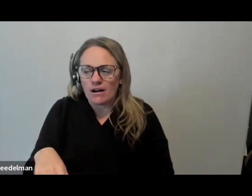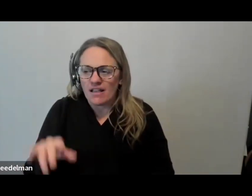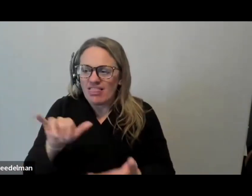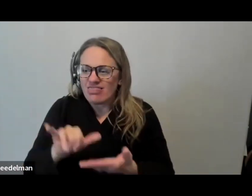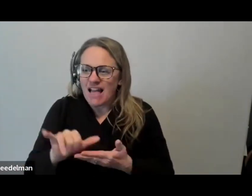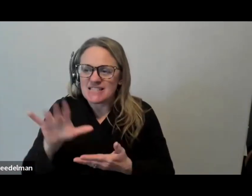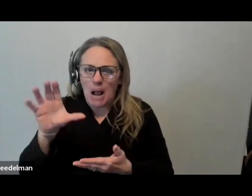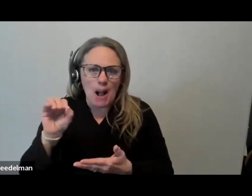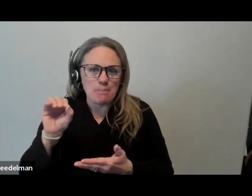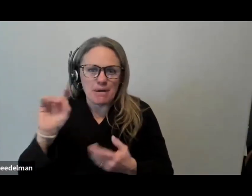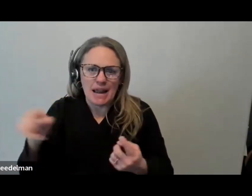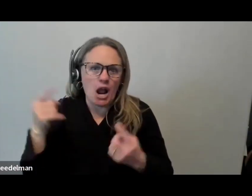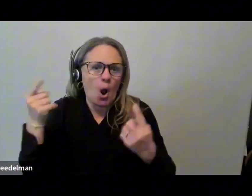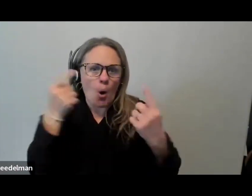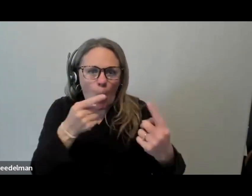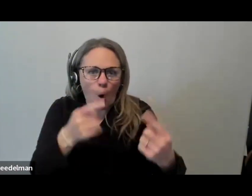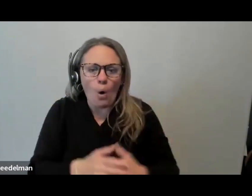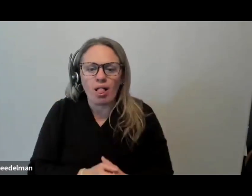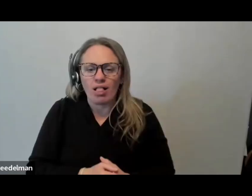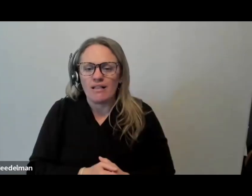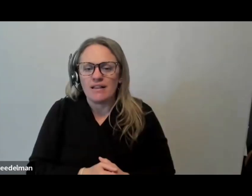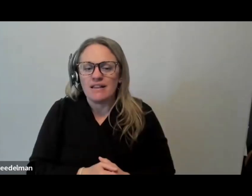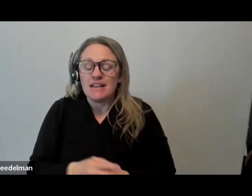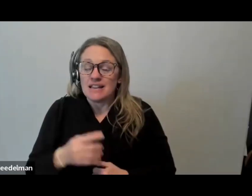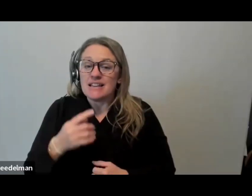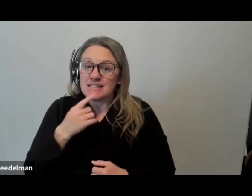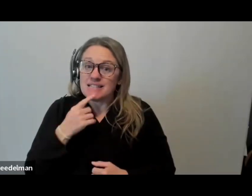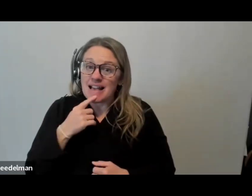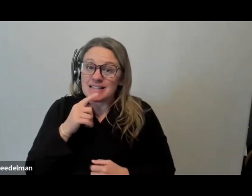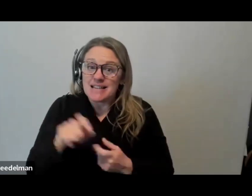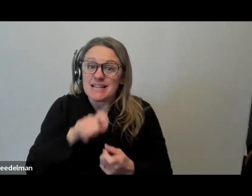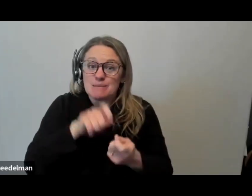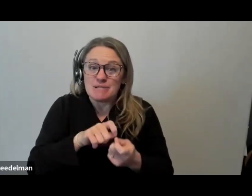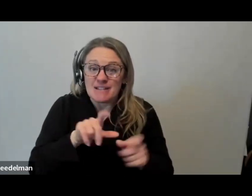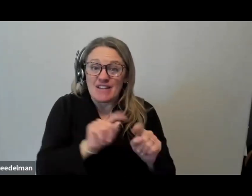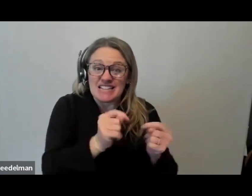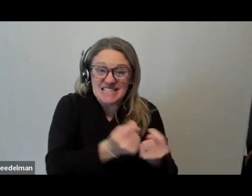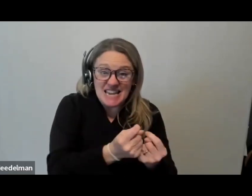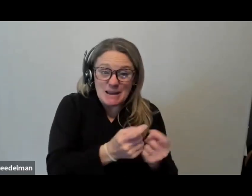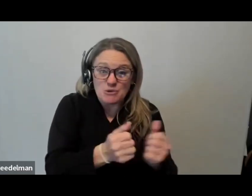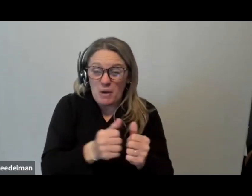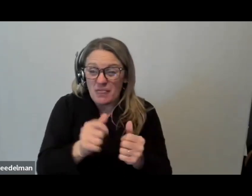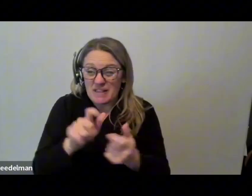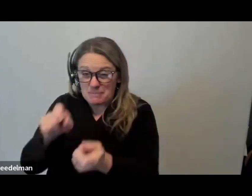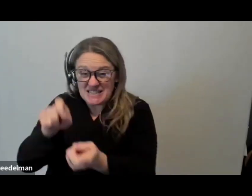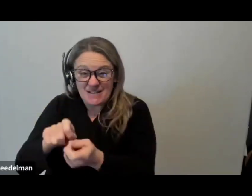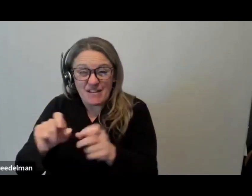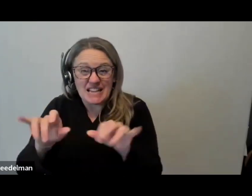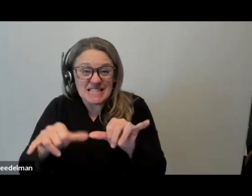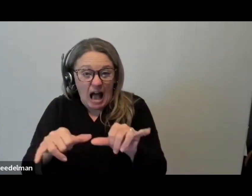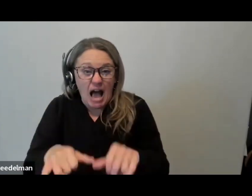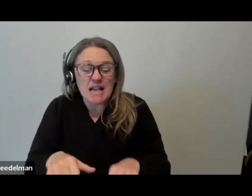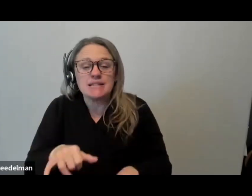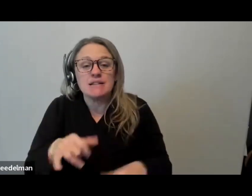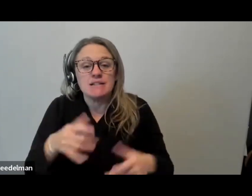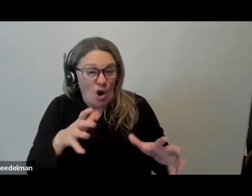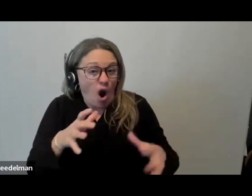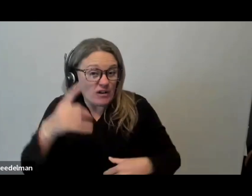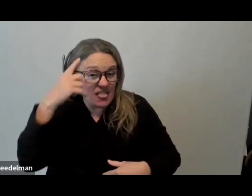that says certain teams of a certain size that have already thought a little bit about technical accessibility so that my researchers aren't just saying,